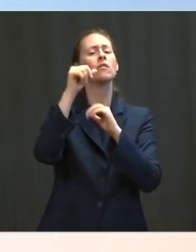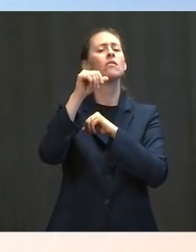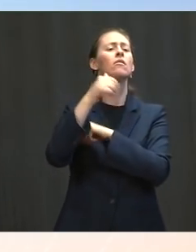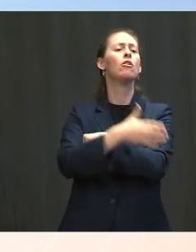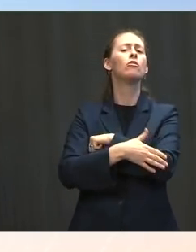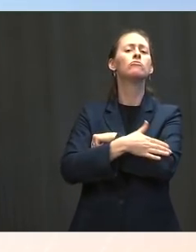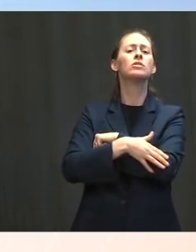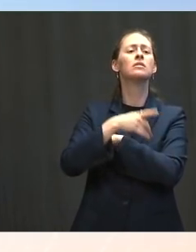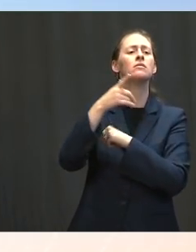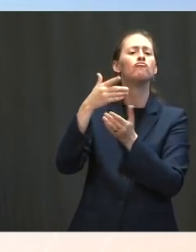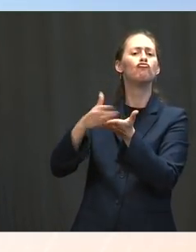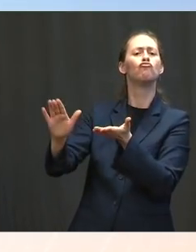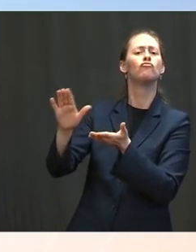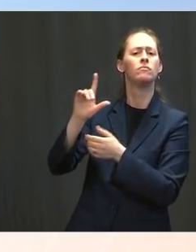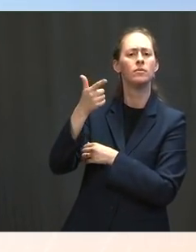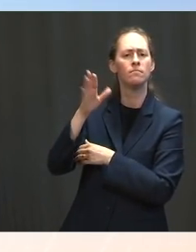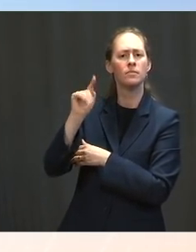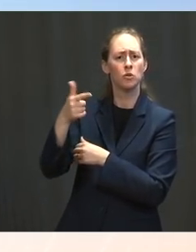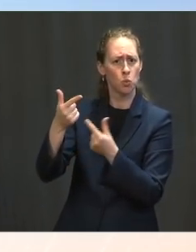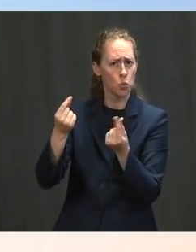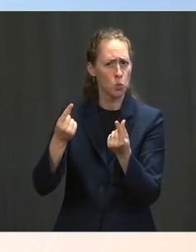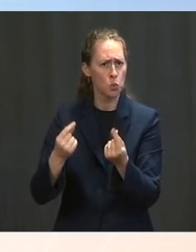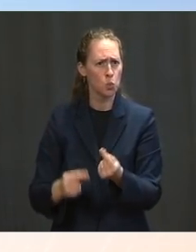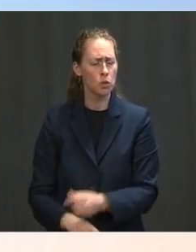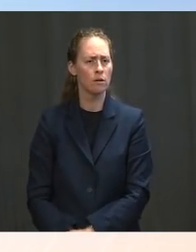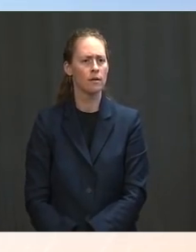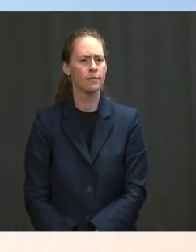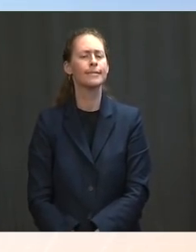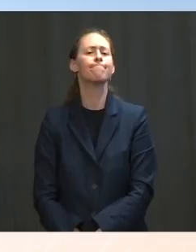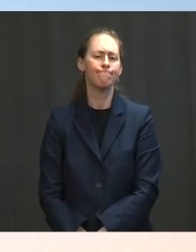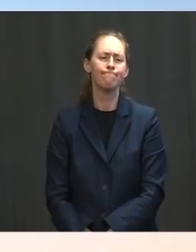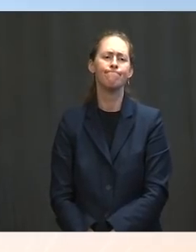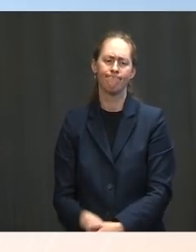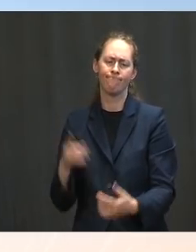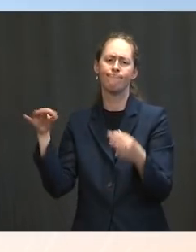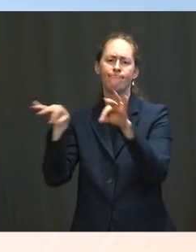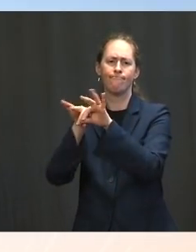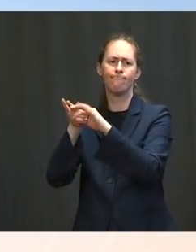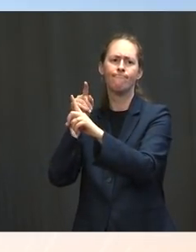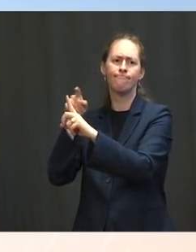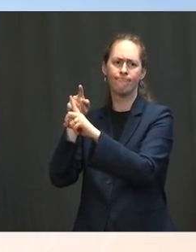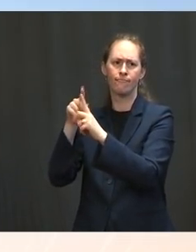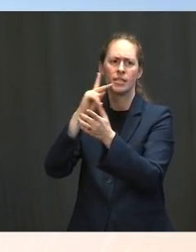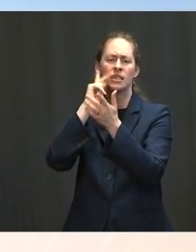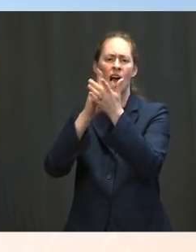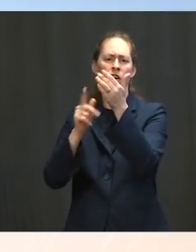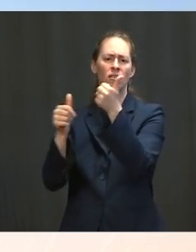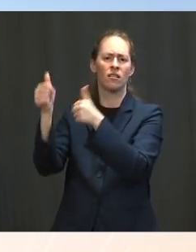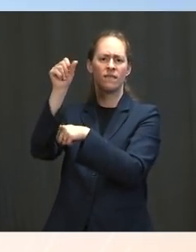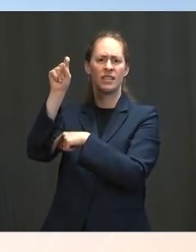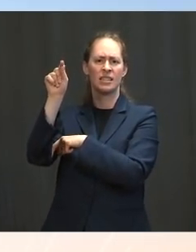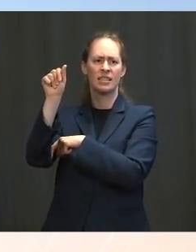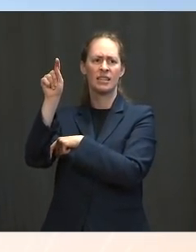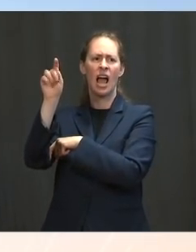Ms. Psaki: Absolutely, that's a priority of the President; it's a priority of the State Department and the Secretary of State. The State Department would probably have more of a specific